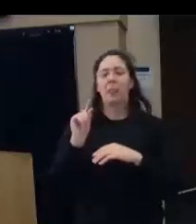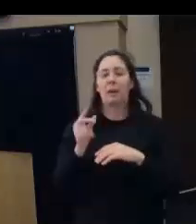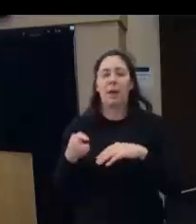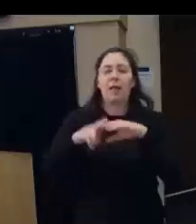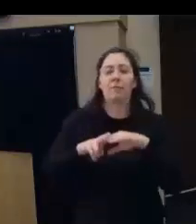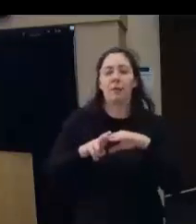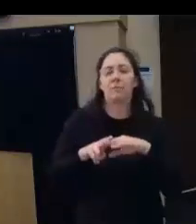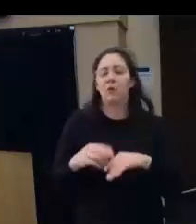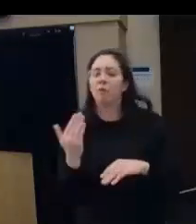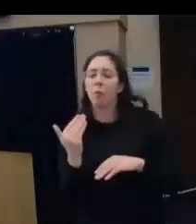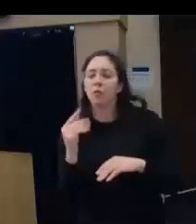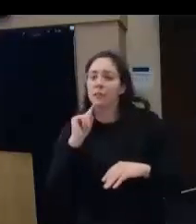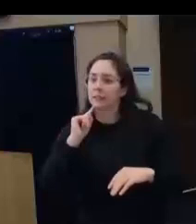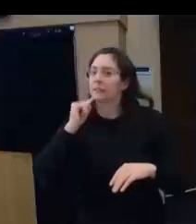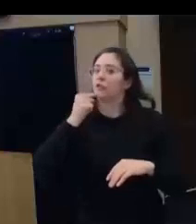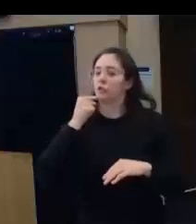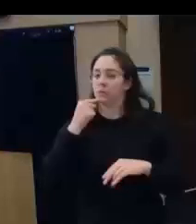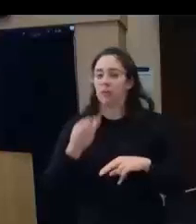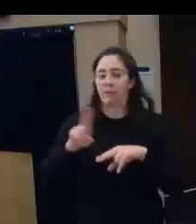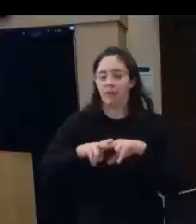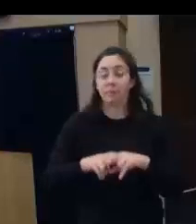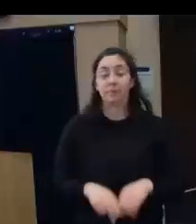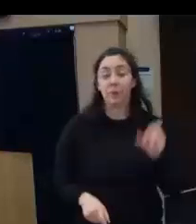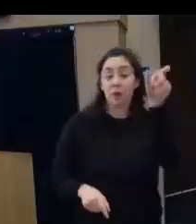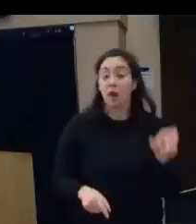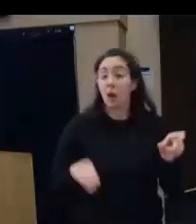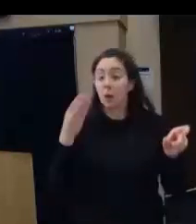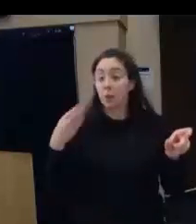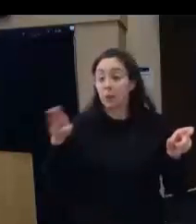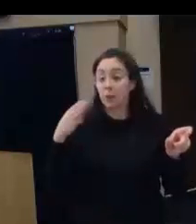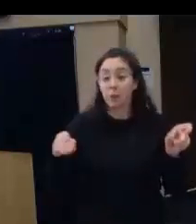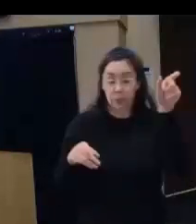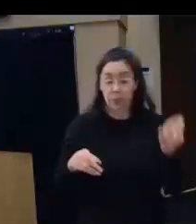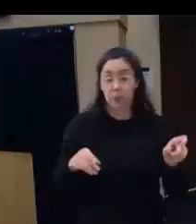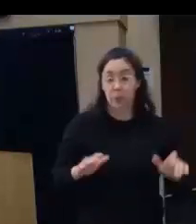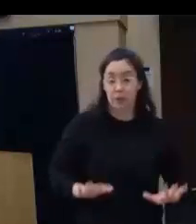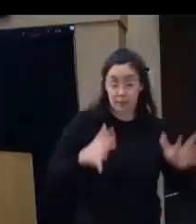moderate 14 is severely elevated the blue bar here or anxiety scores and the orange bar here